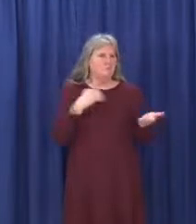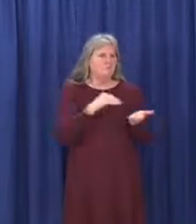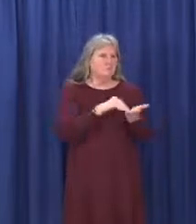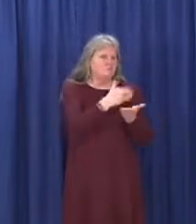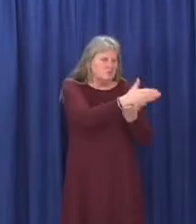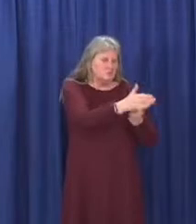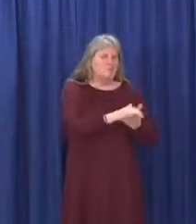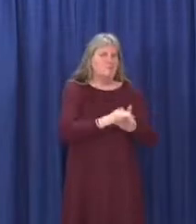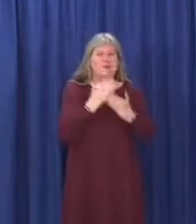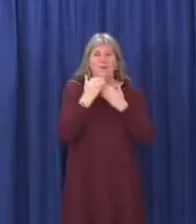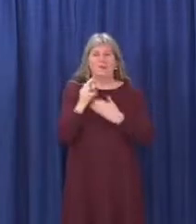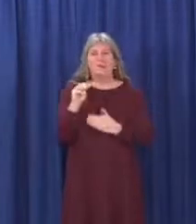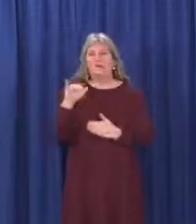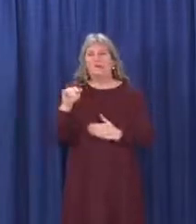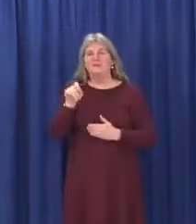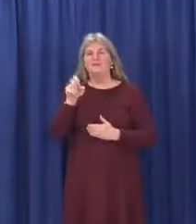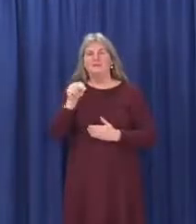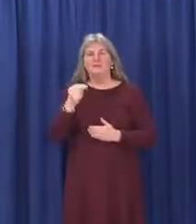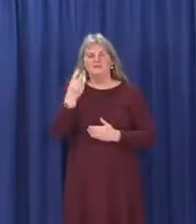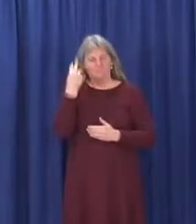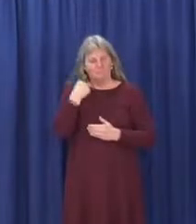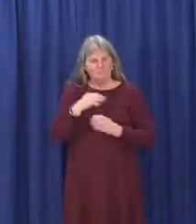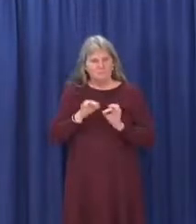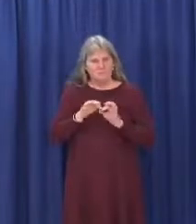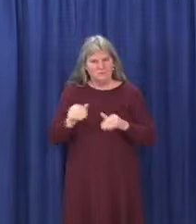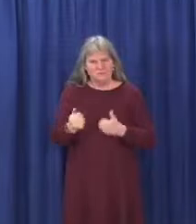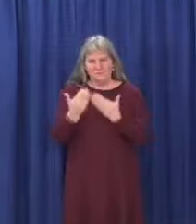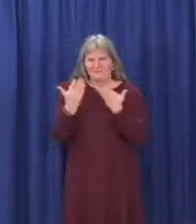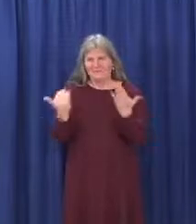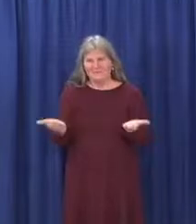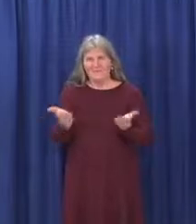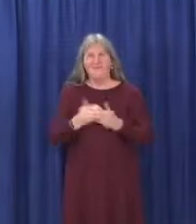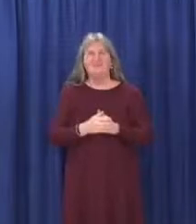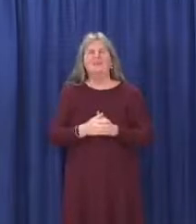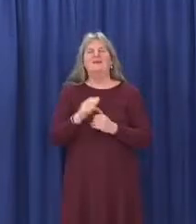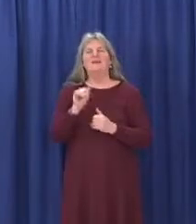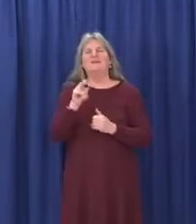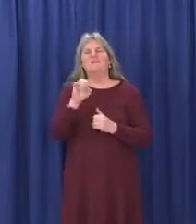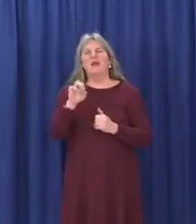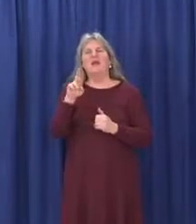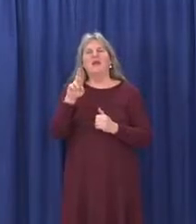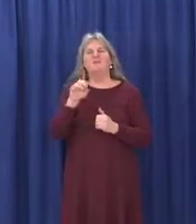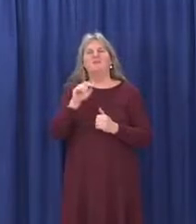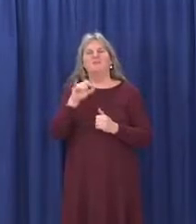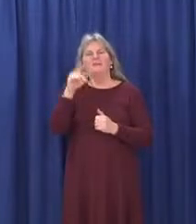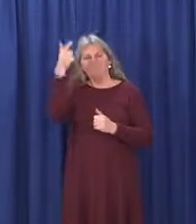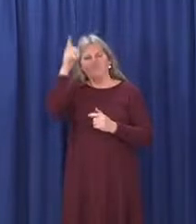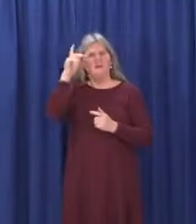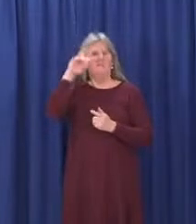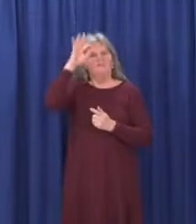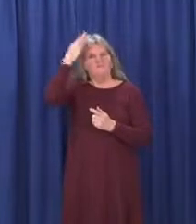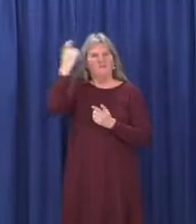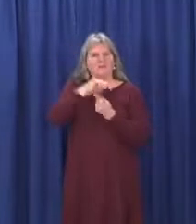Thank you to Mary Tiessen for providing our ASL interpretation and André Bourcier for providing our French translation.